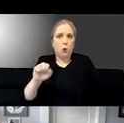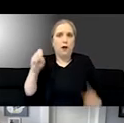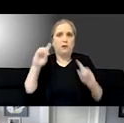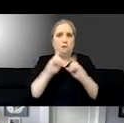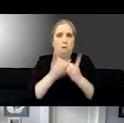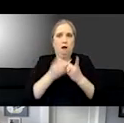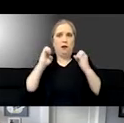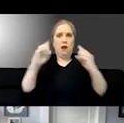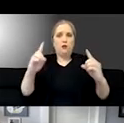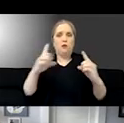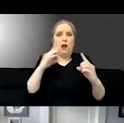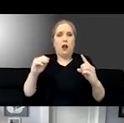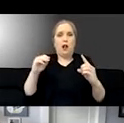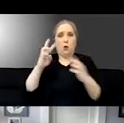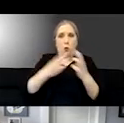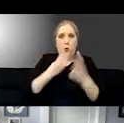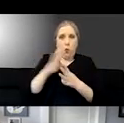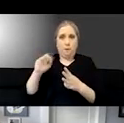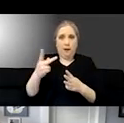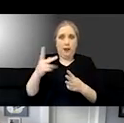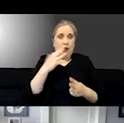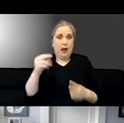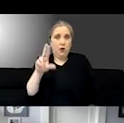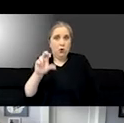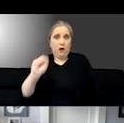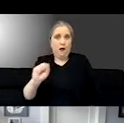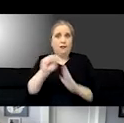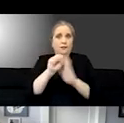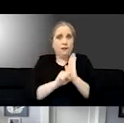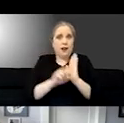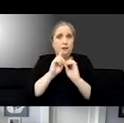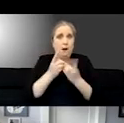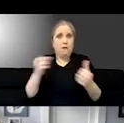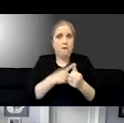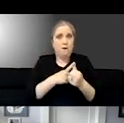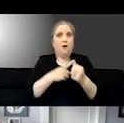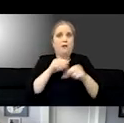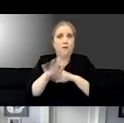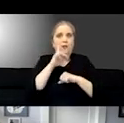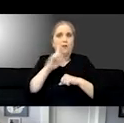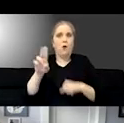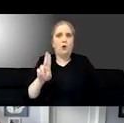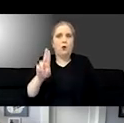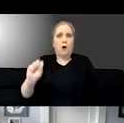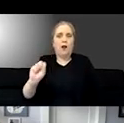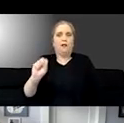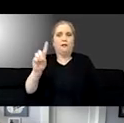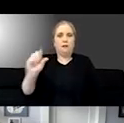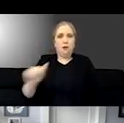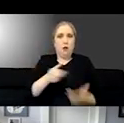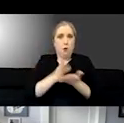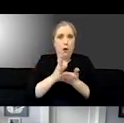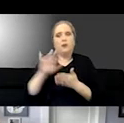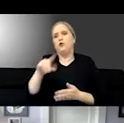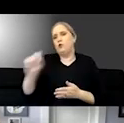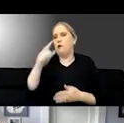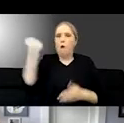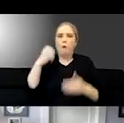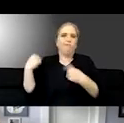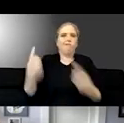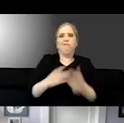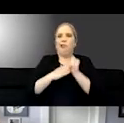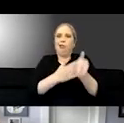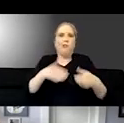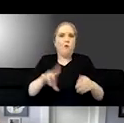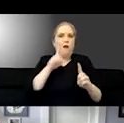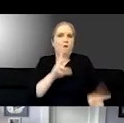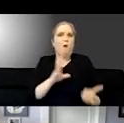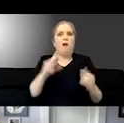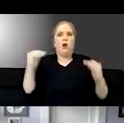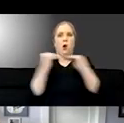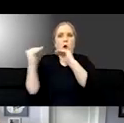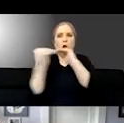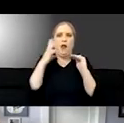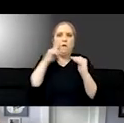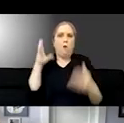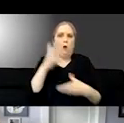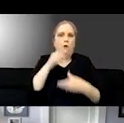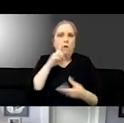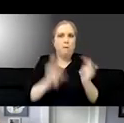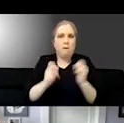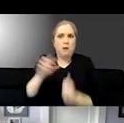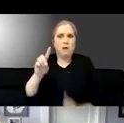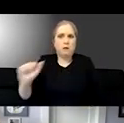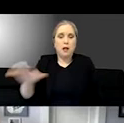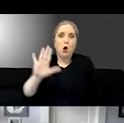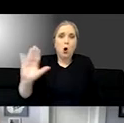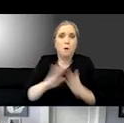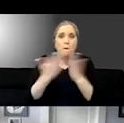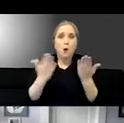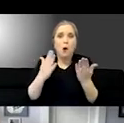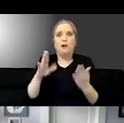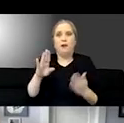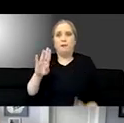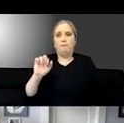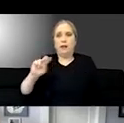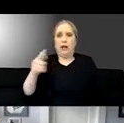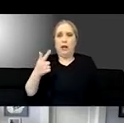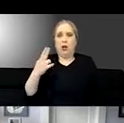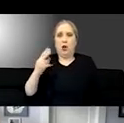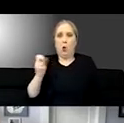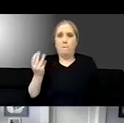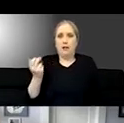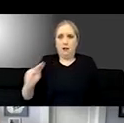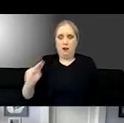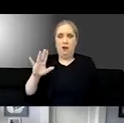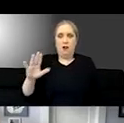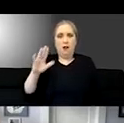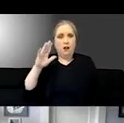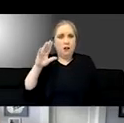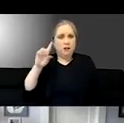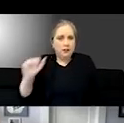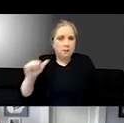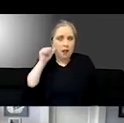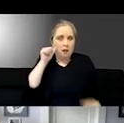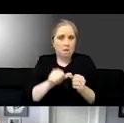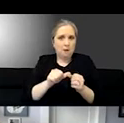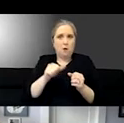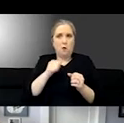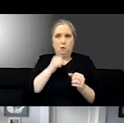Her book, "Being Human," was just released in February. I hope you're all going to get her book.